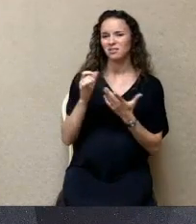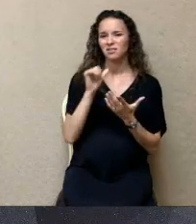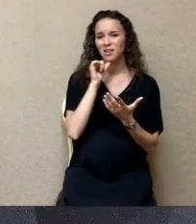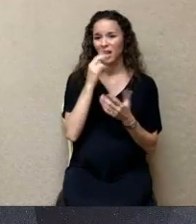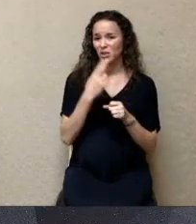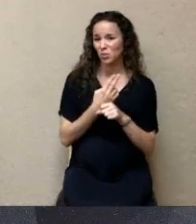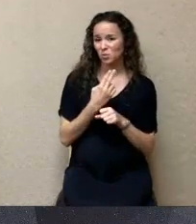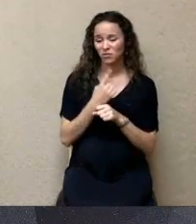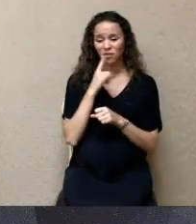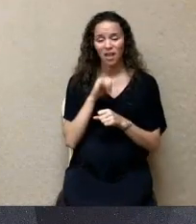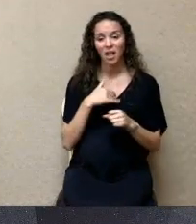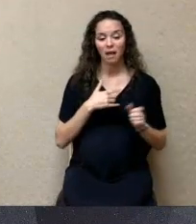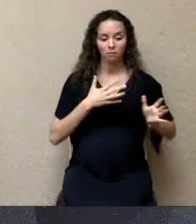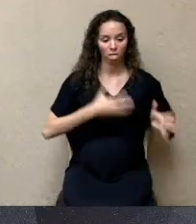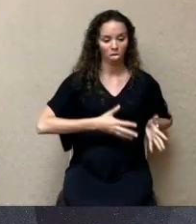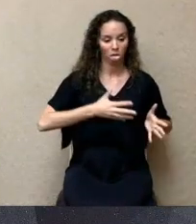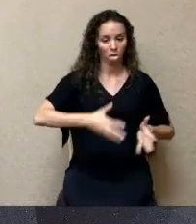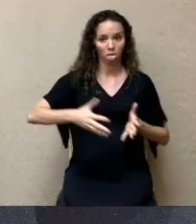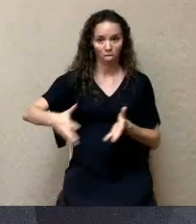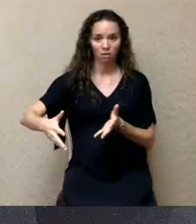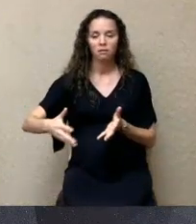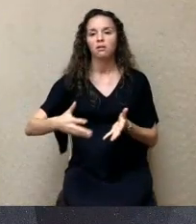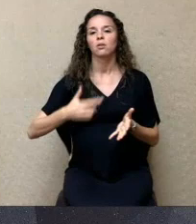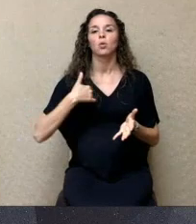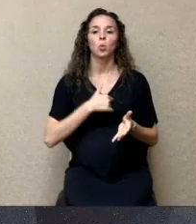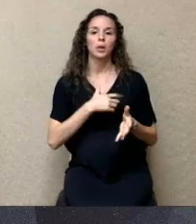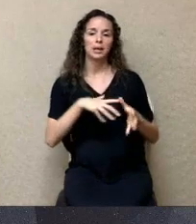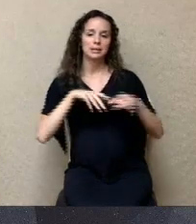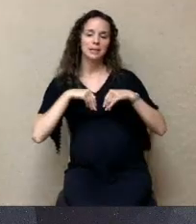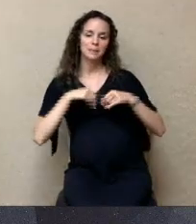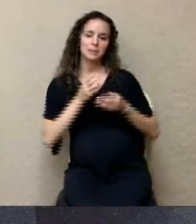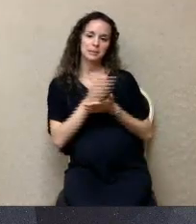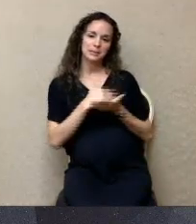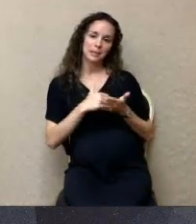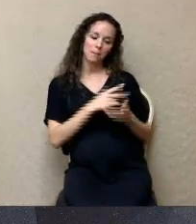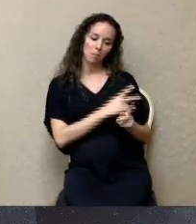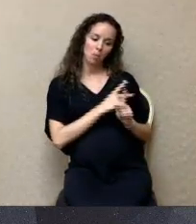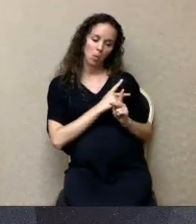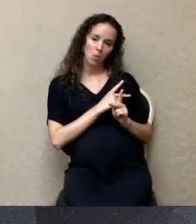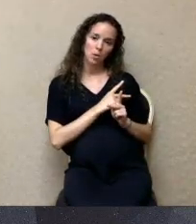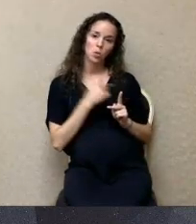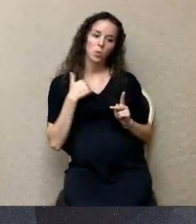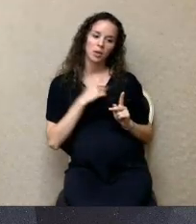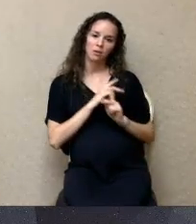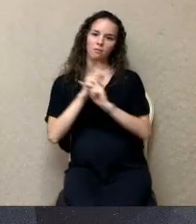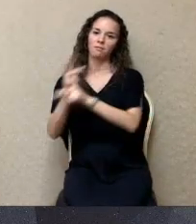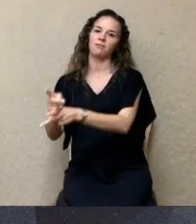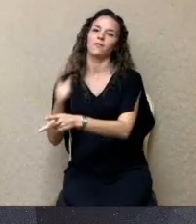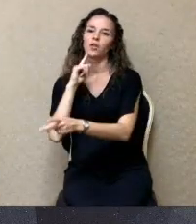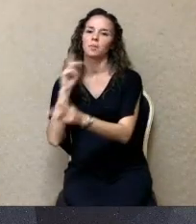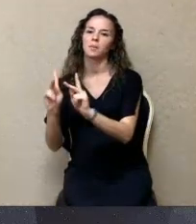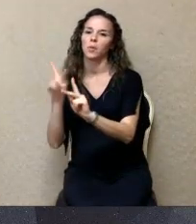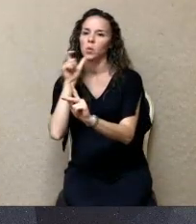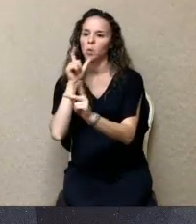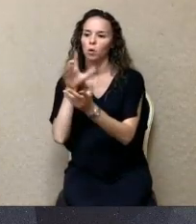that purpose, our clinic takes some loan devices because we use them as loaners for new, people are learning to use